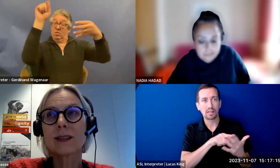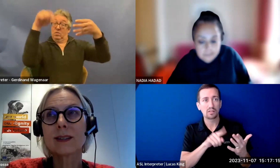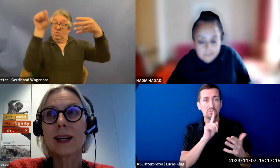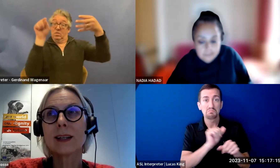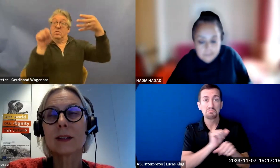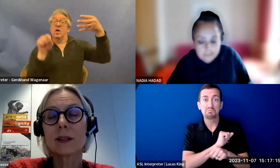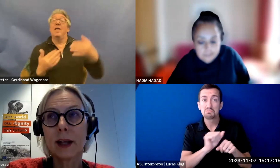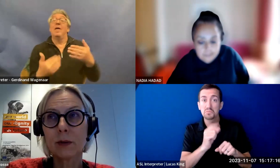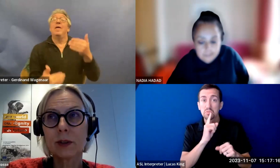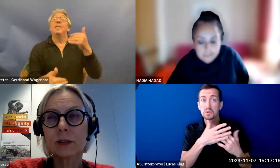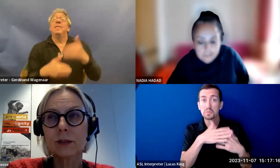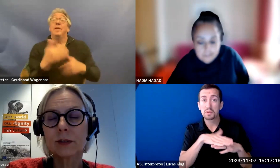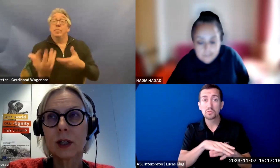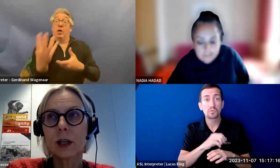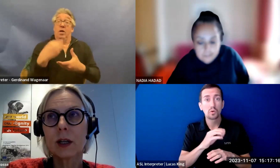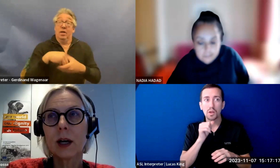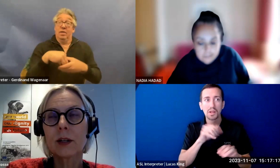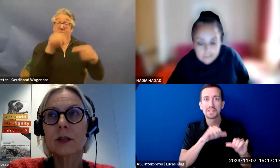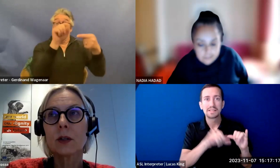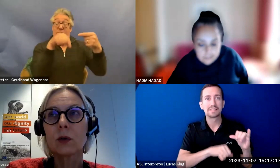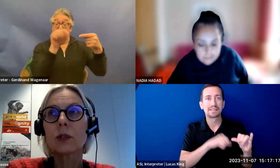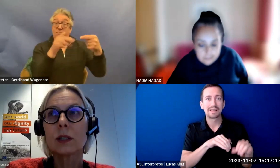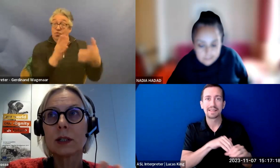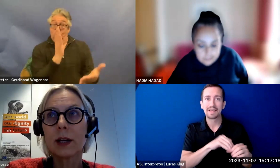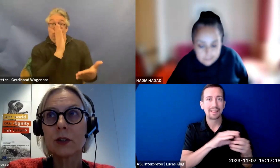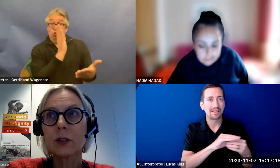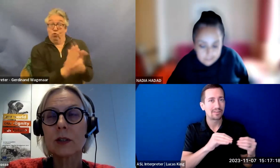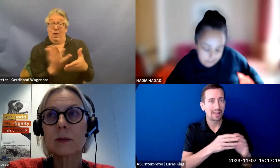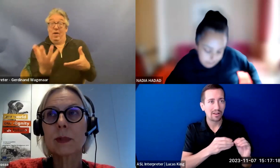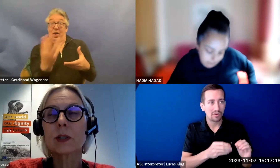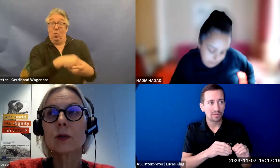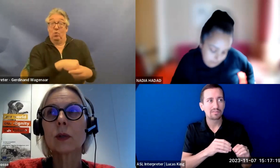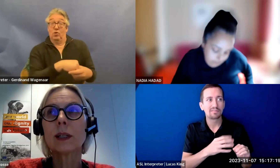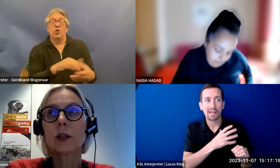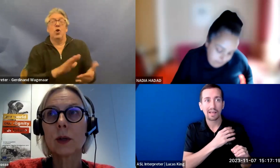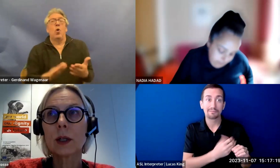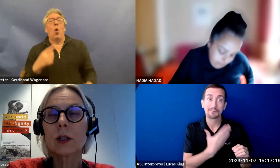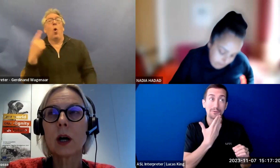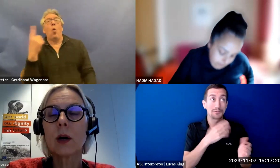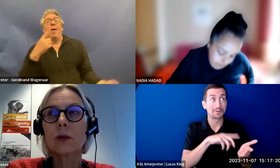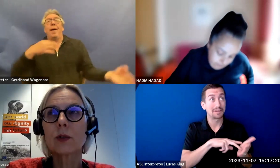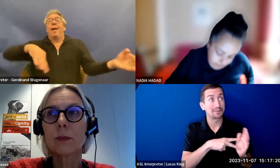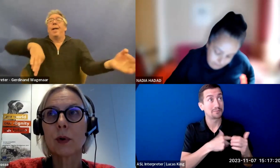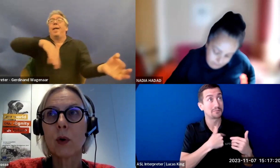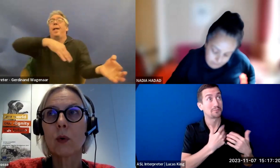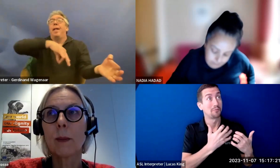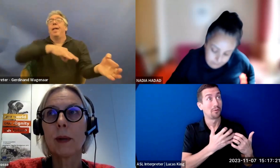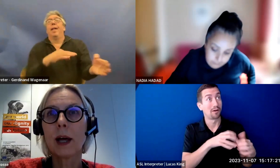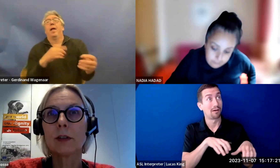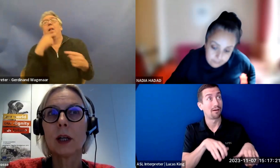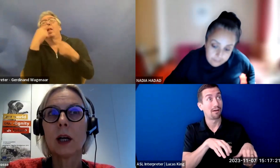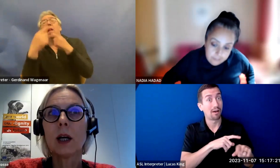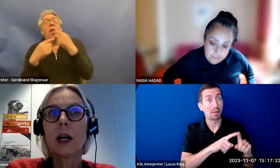It doesn't stay in the narrative and good intentions, but it trickles down to the program level.